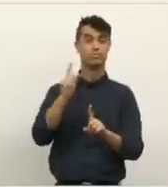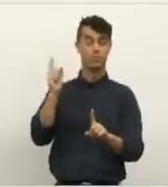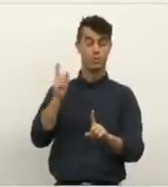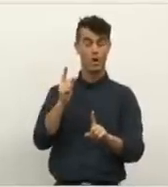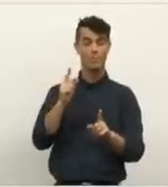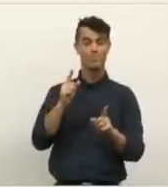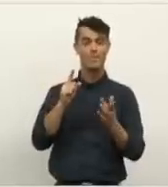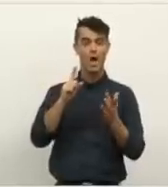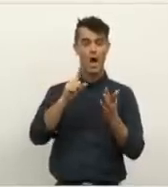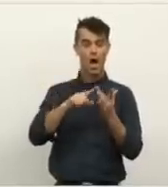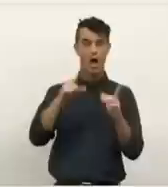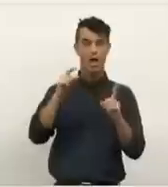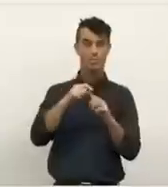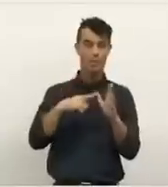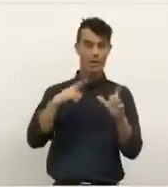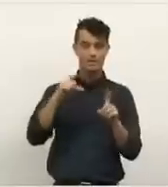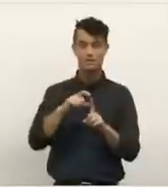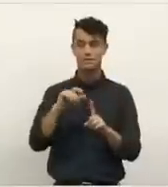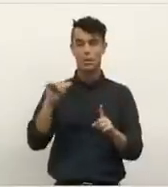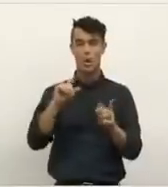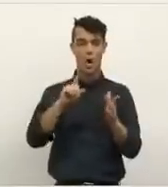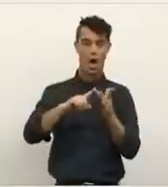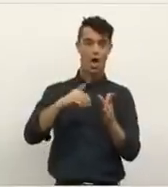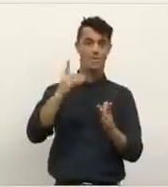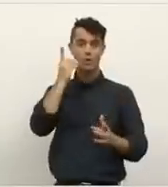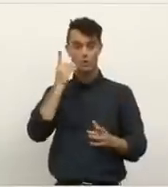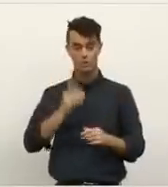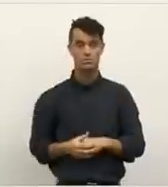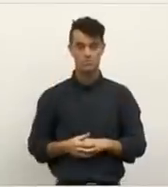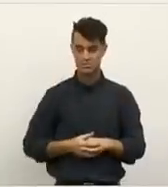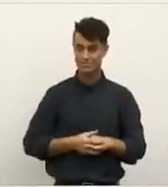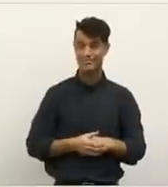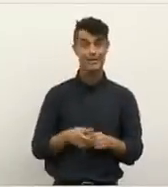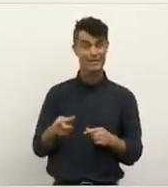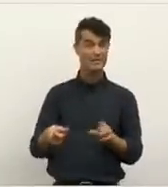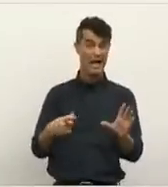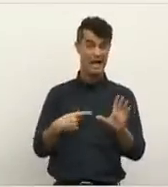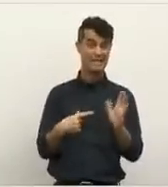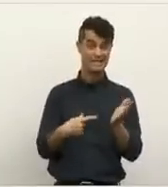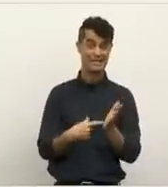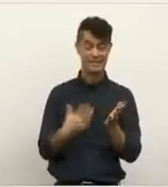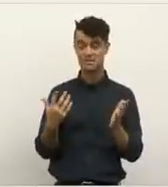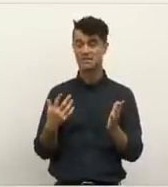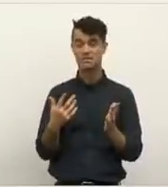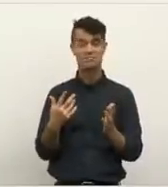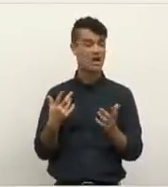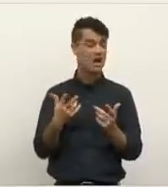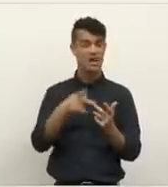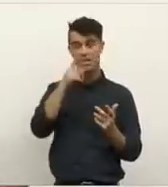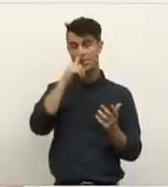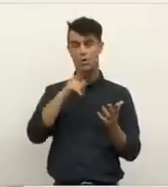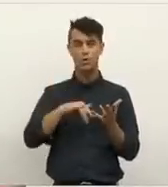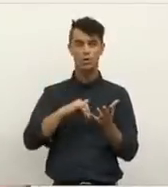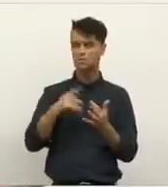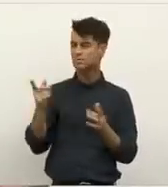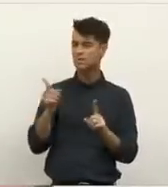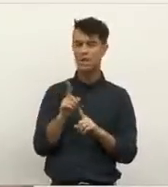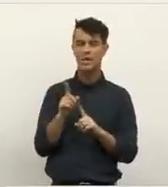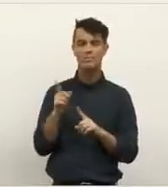So I use those for as AT in ways that maybe other people use them as well, like Carl was talking about the Google Home